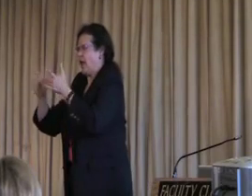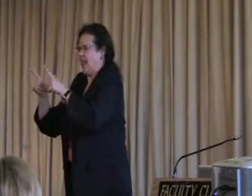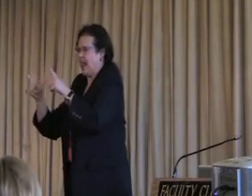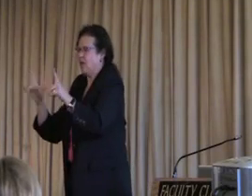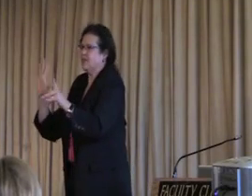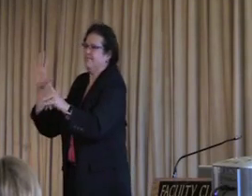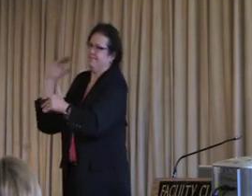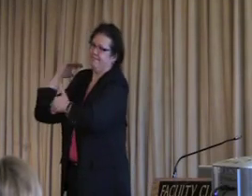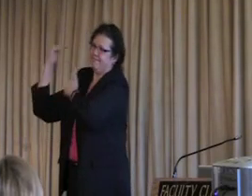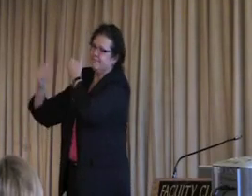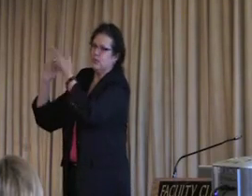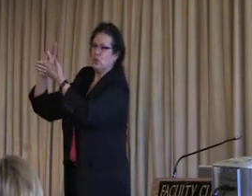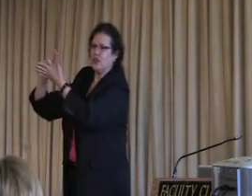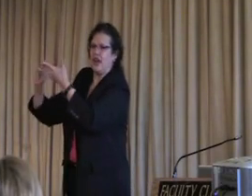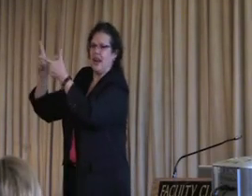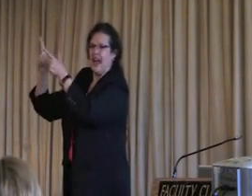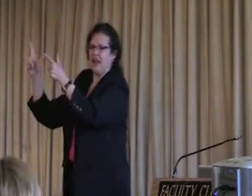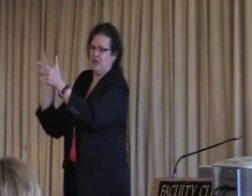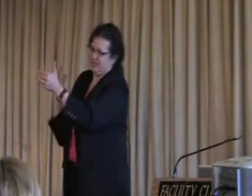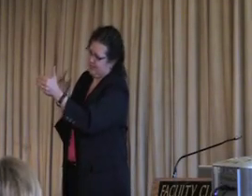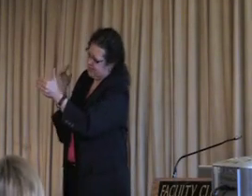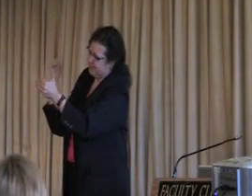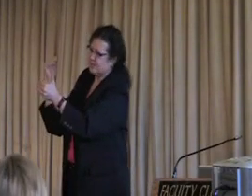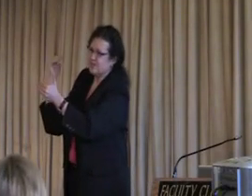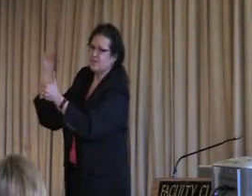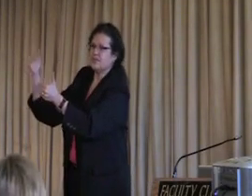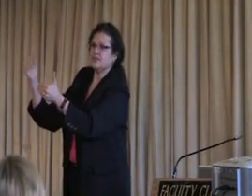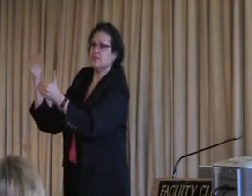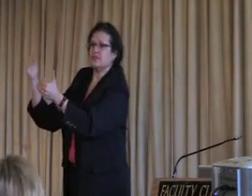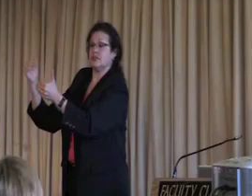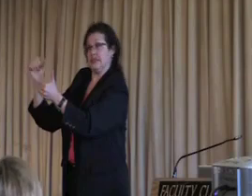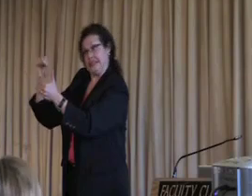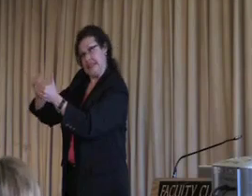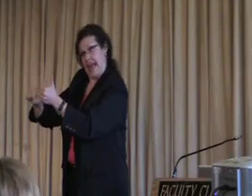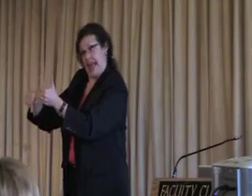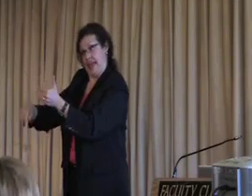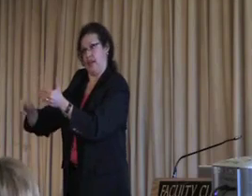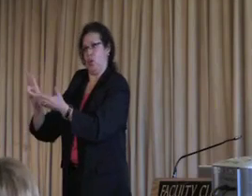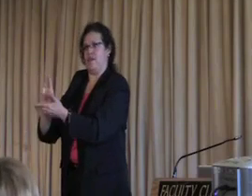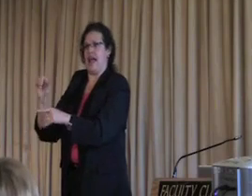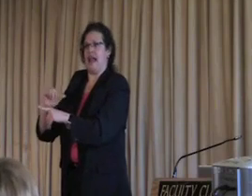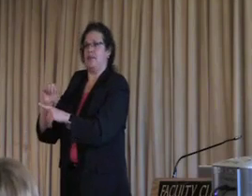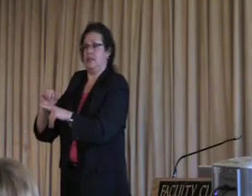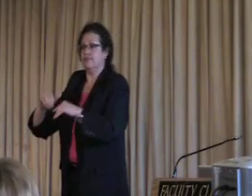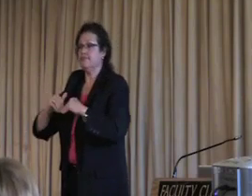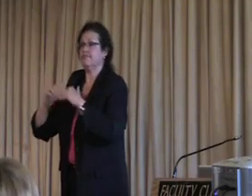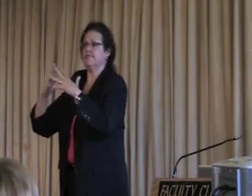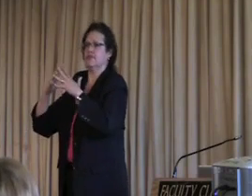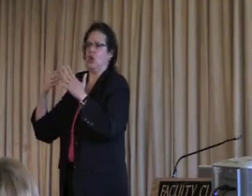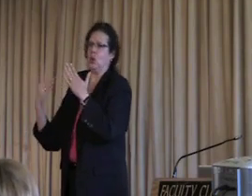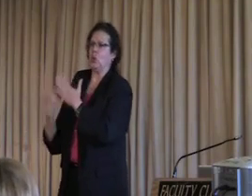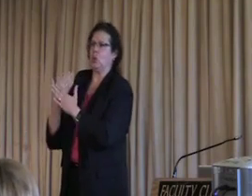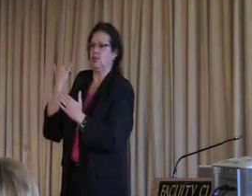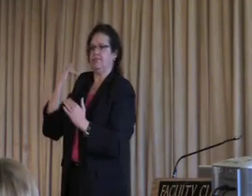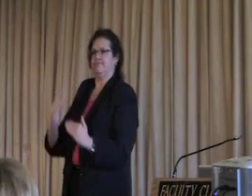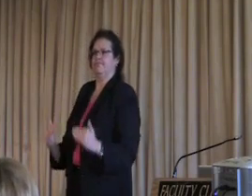now in Switzerland, and we know that written language is very paramount within the academic